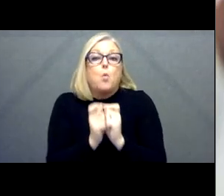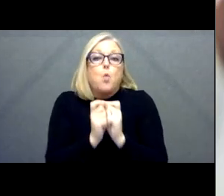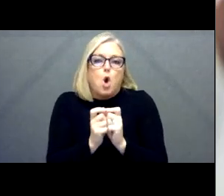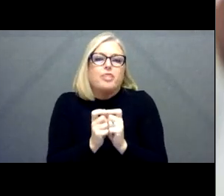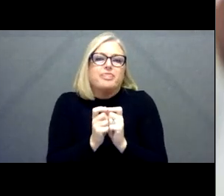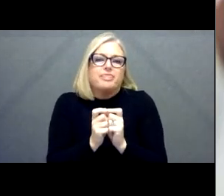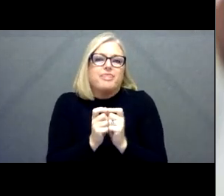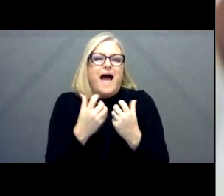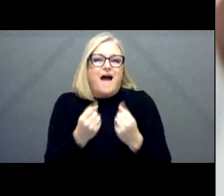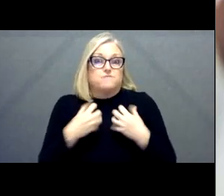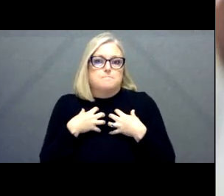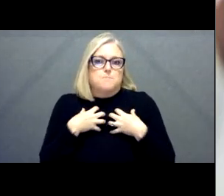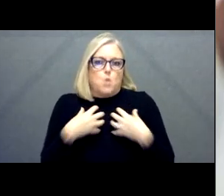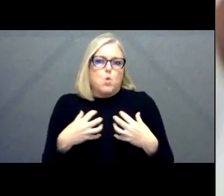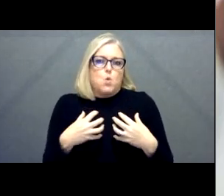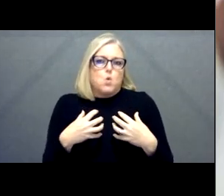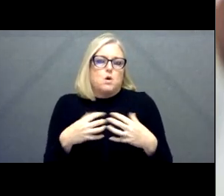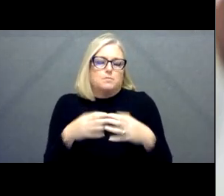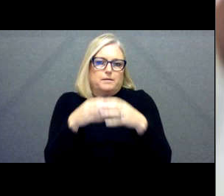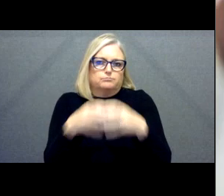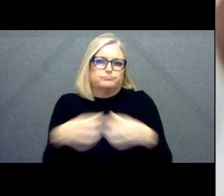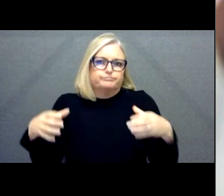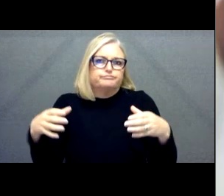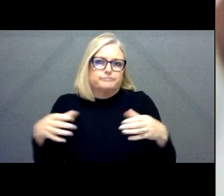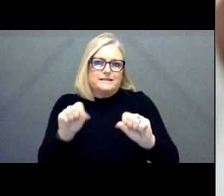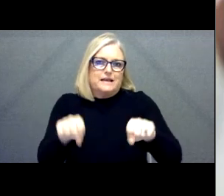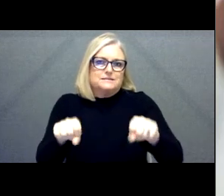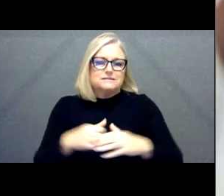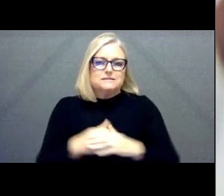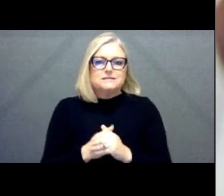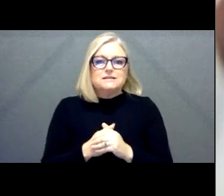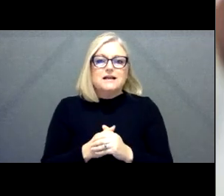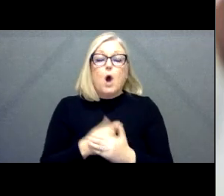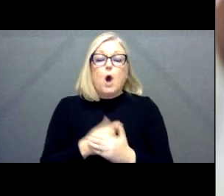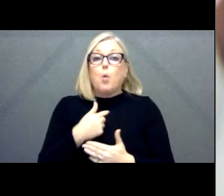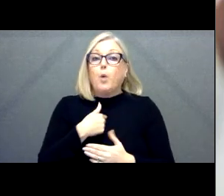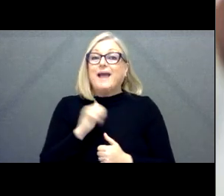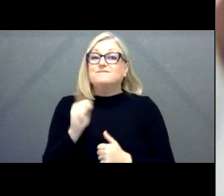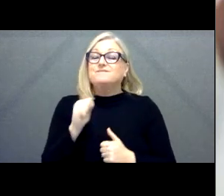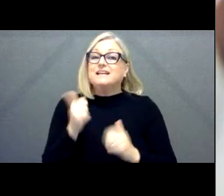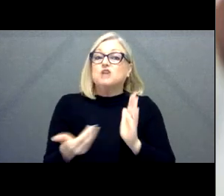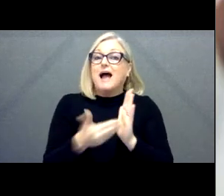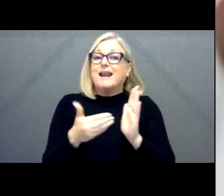has expanded since it first started yes we've had sits added over over the years yeah so we started